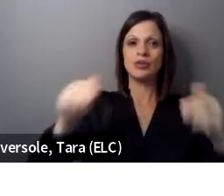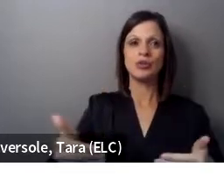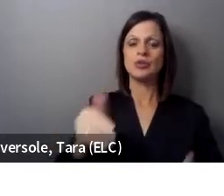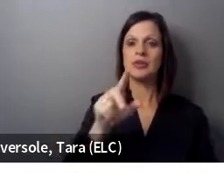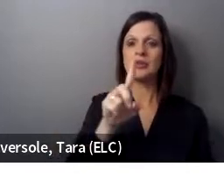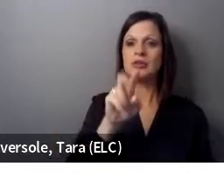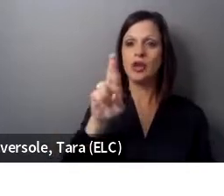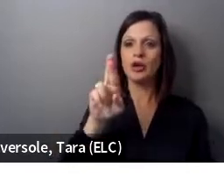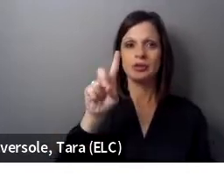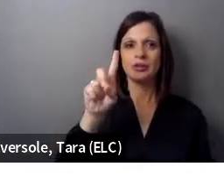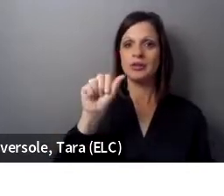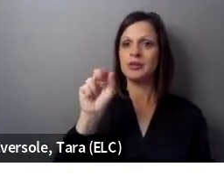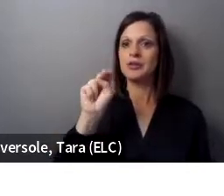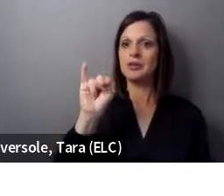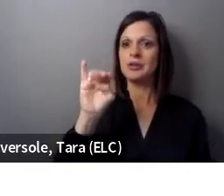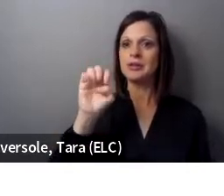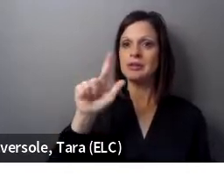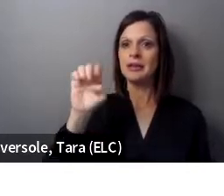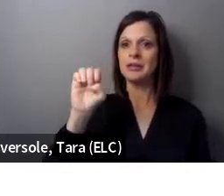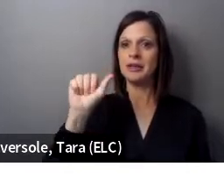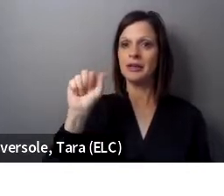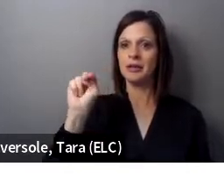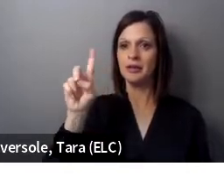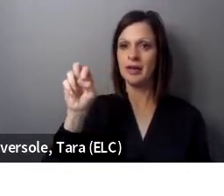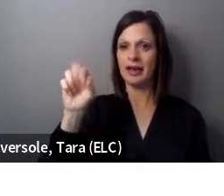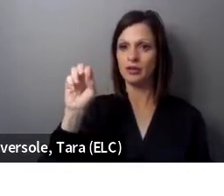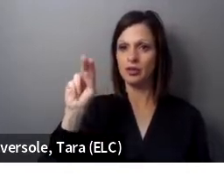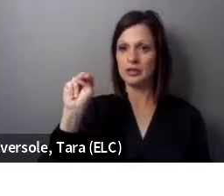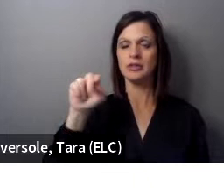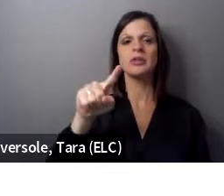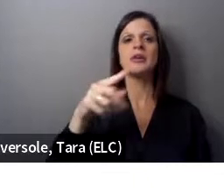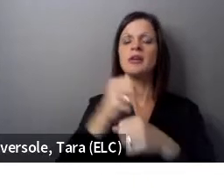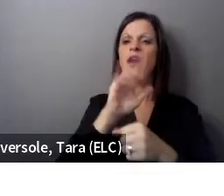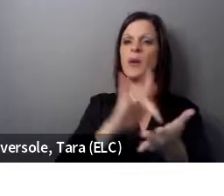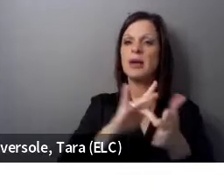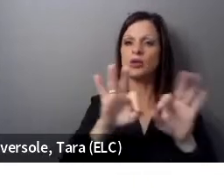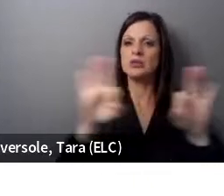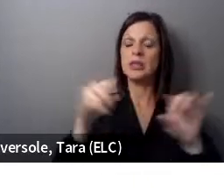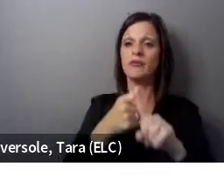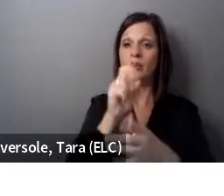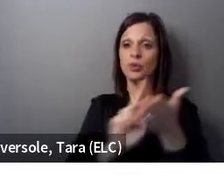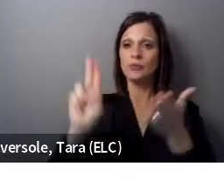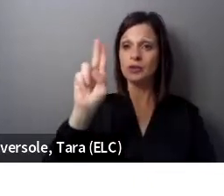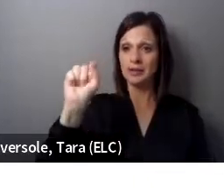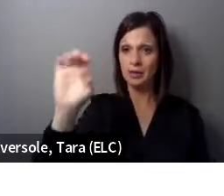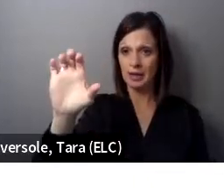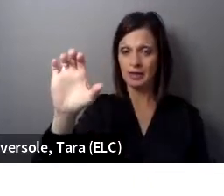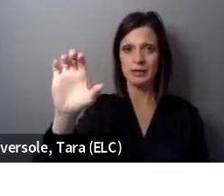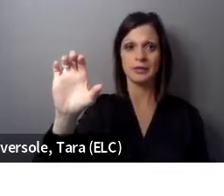Danielle Anderson who received her medical degree from the University of South Carolina school of medicine